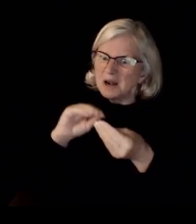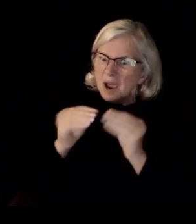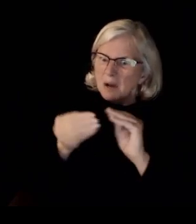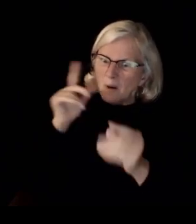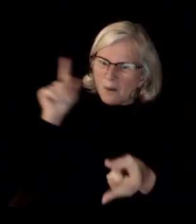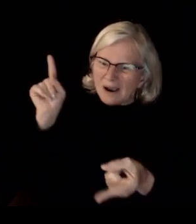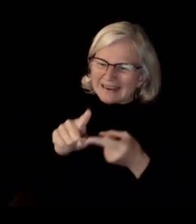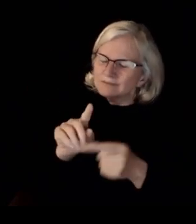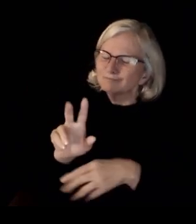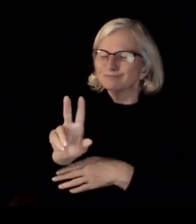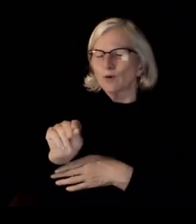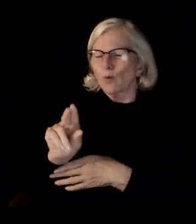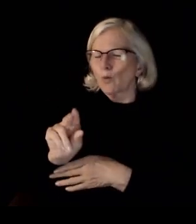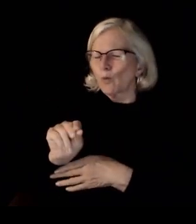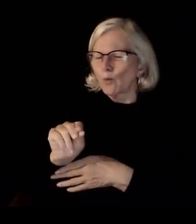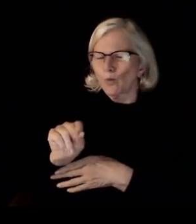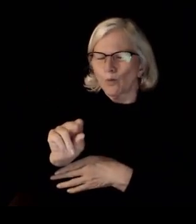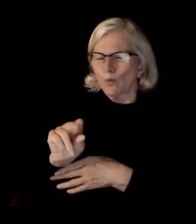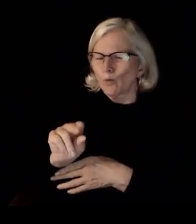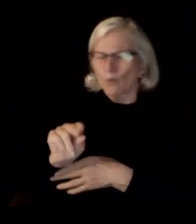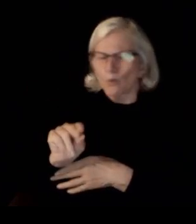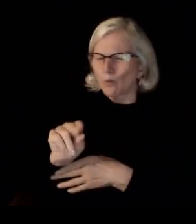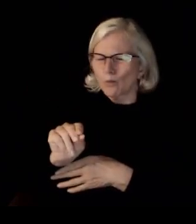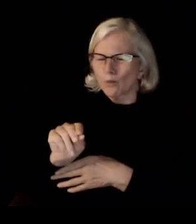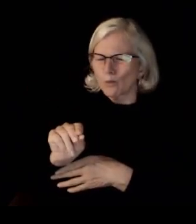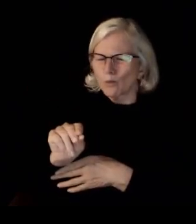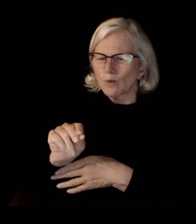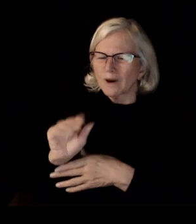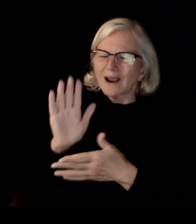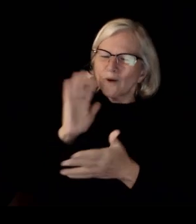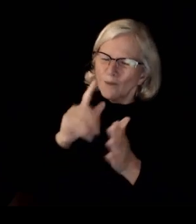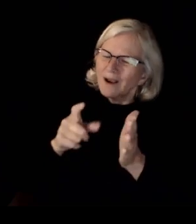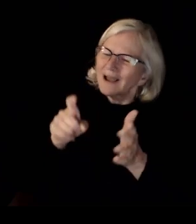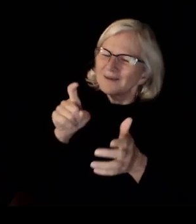we'll see that just simply because the cases that were getting reported this week were